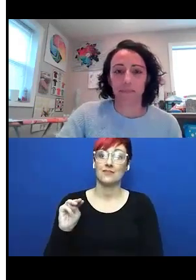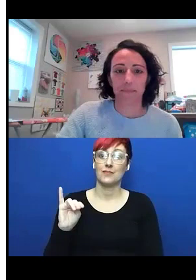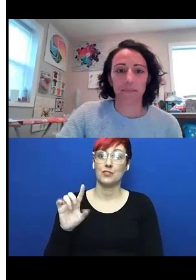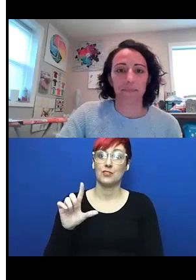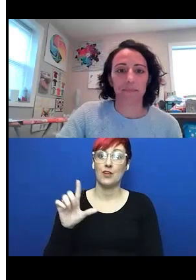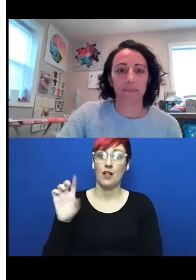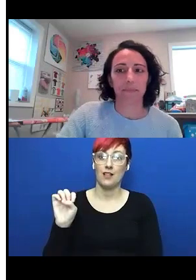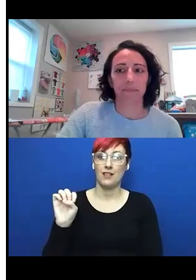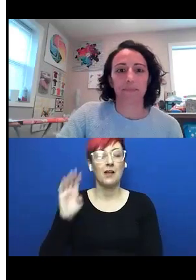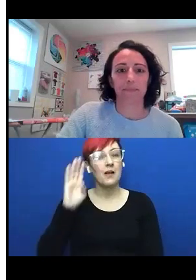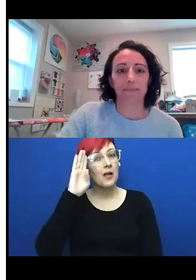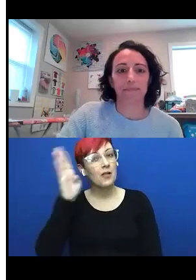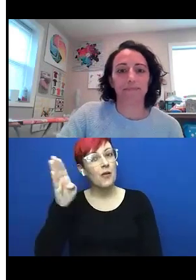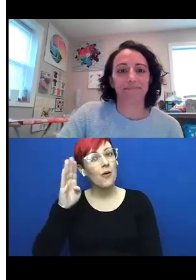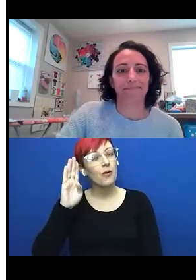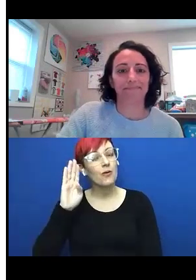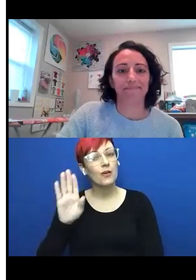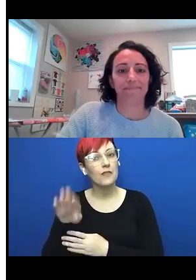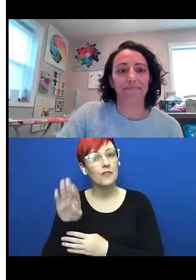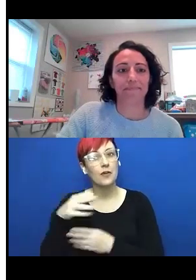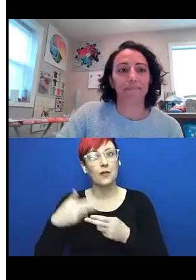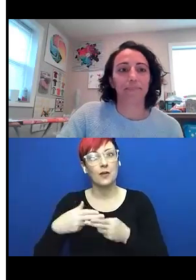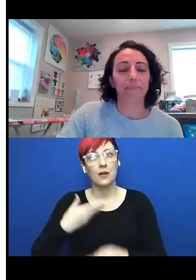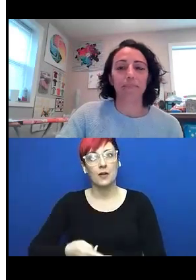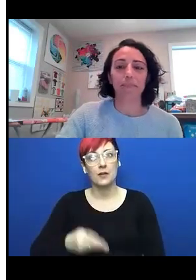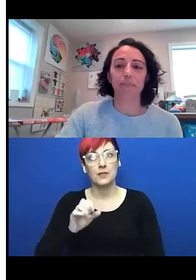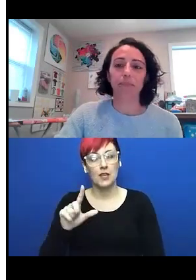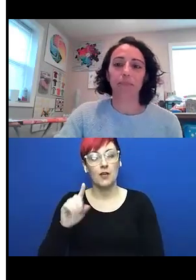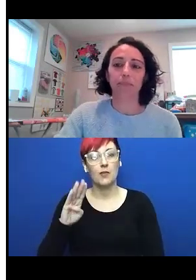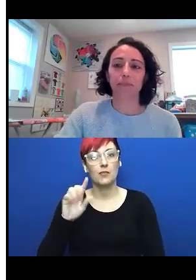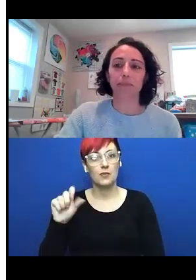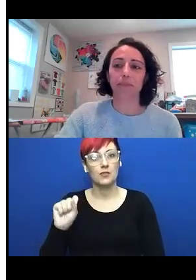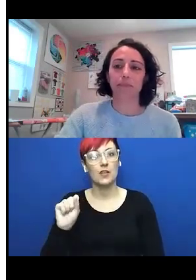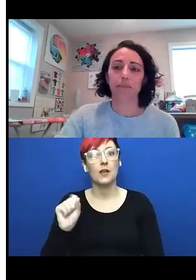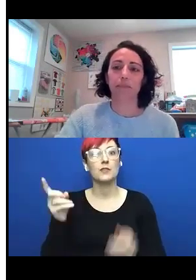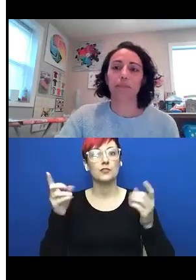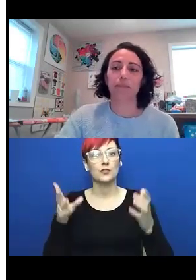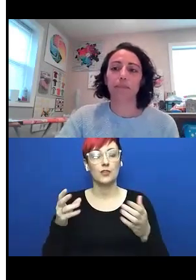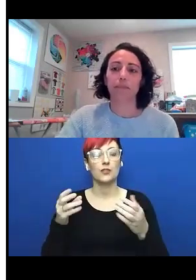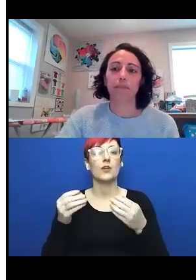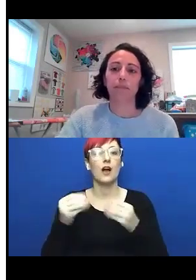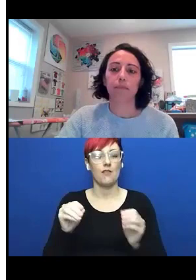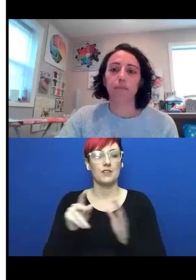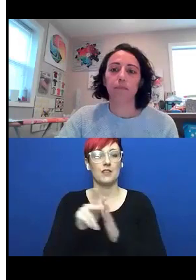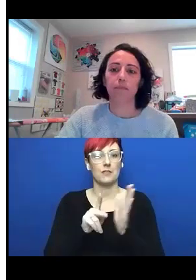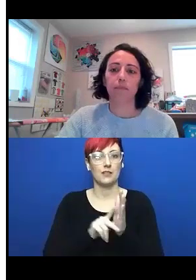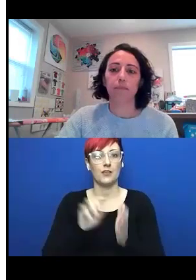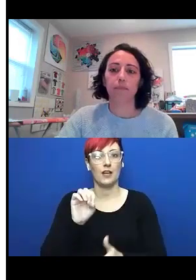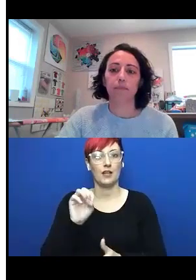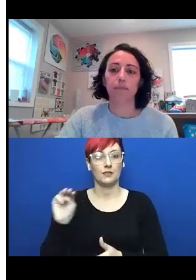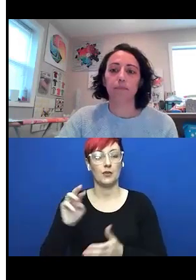Michelle Bulls: Good afternoon. I'm Michelle Bulls. I serve as the Director of the Office of Policy for Extramural Research Administration.